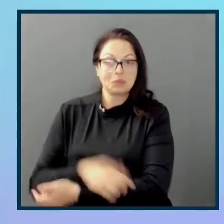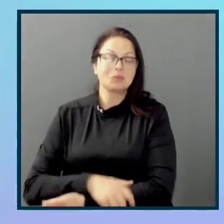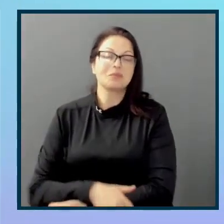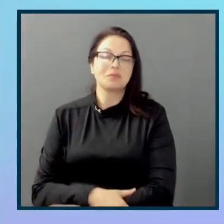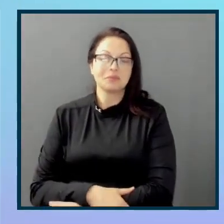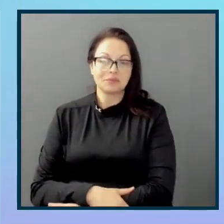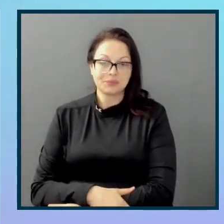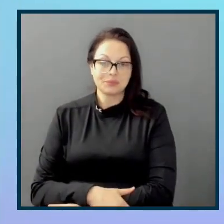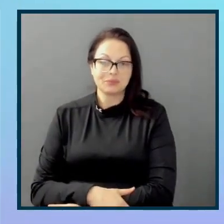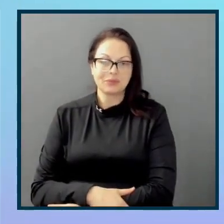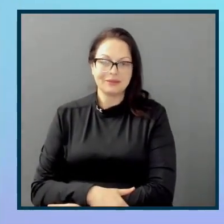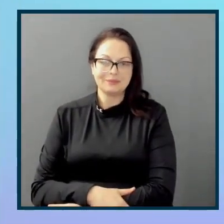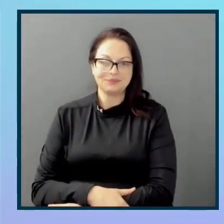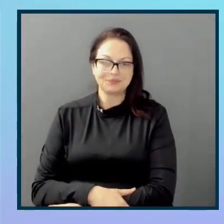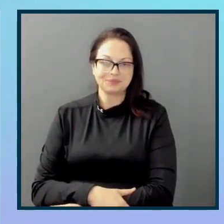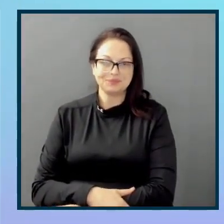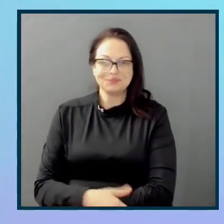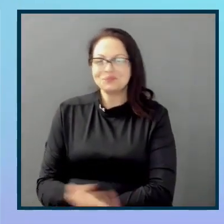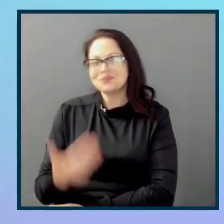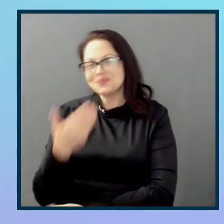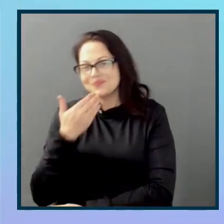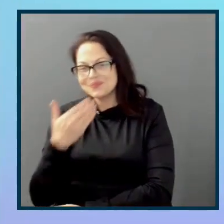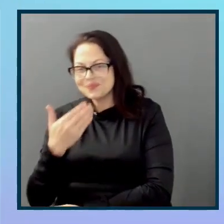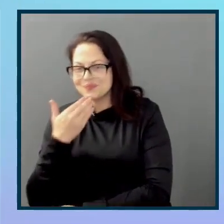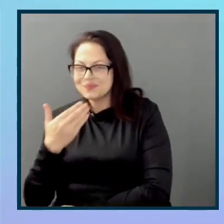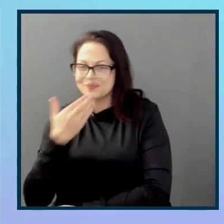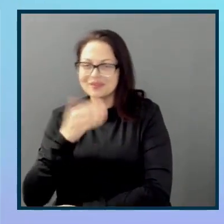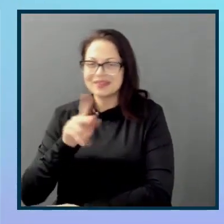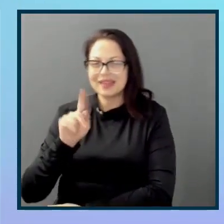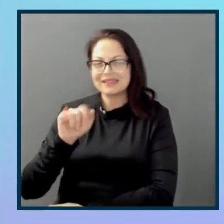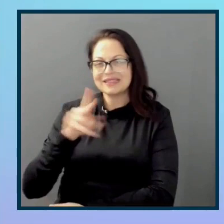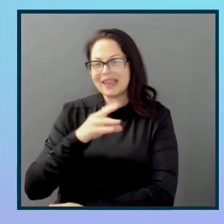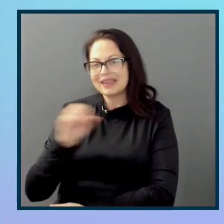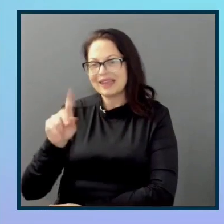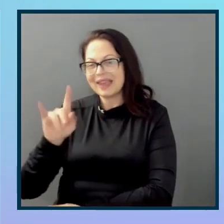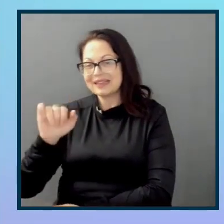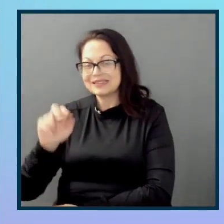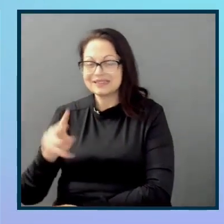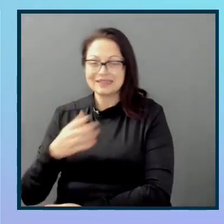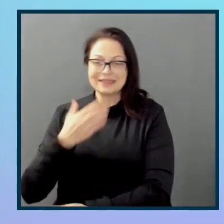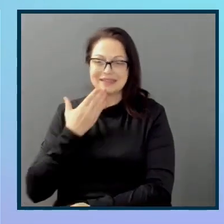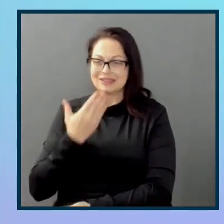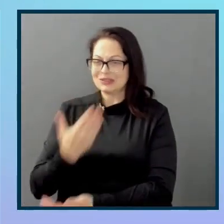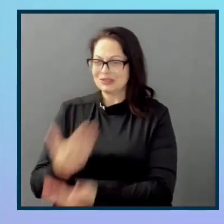Thanks, Katie. Thanks, Dylan. Great stuff. All right. So we did have quite a few questions come in.